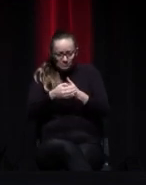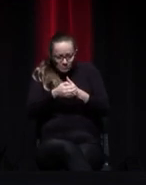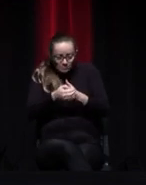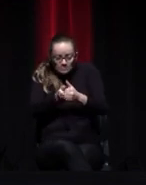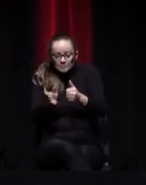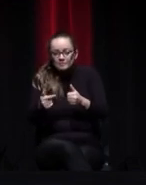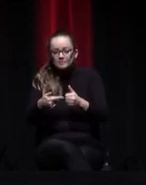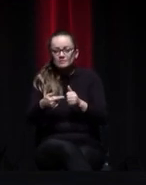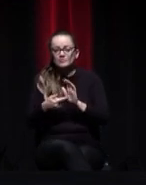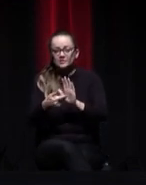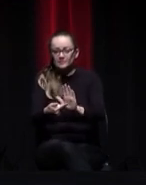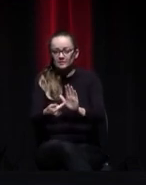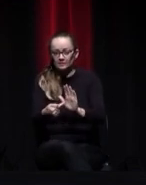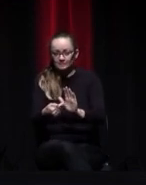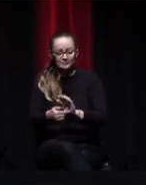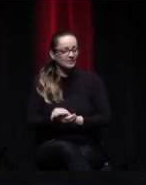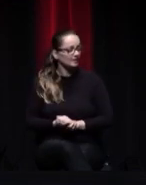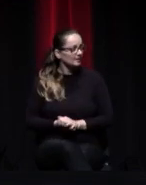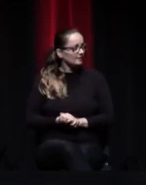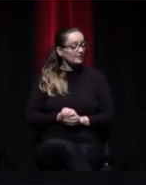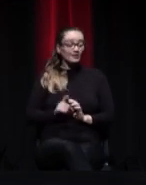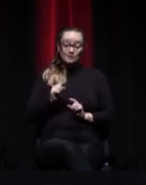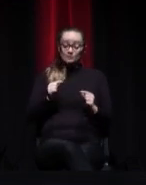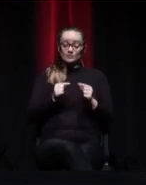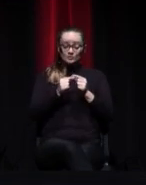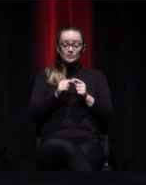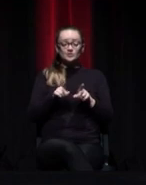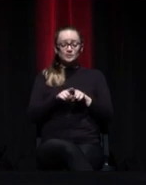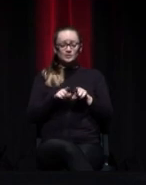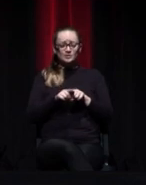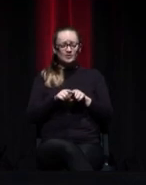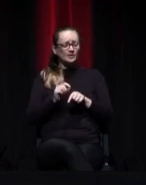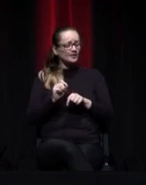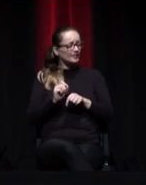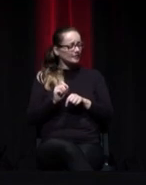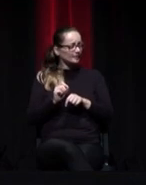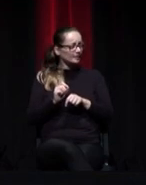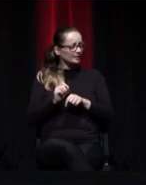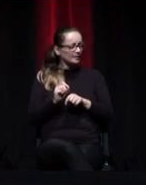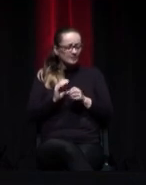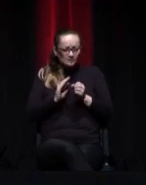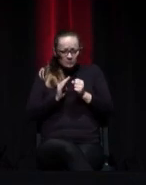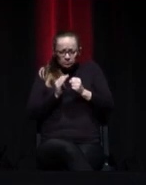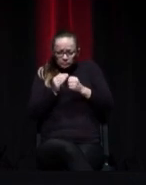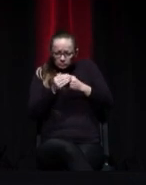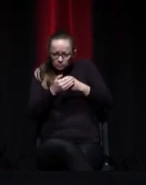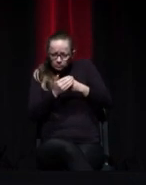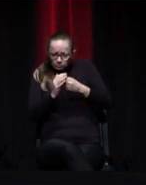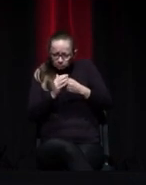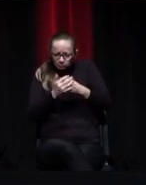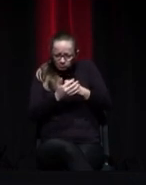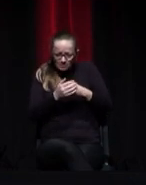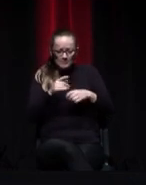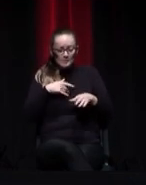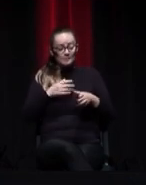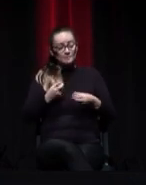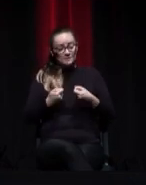In that sense, there's something which is also a bit covered in the task of caring for the word,